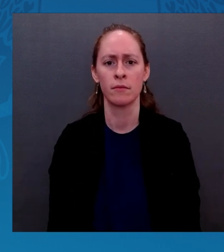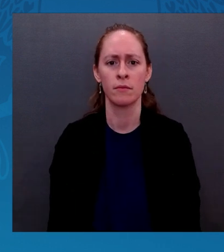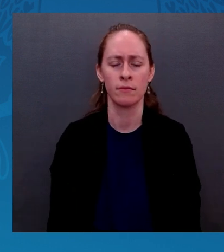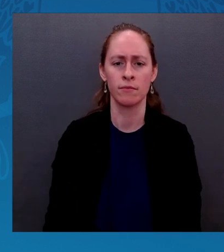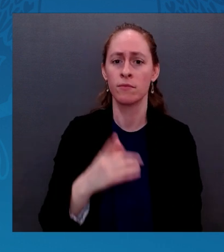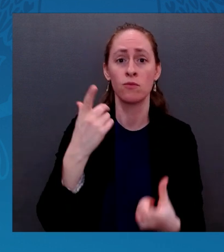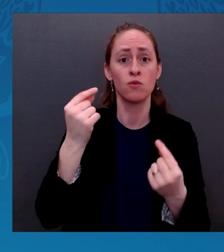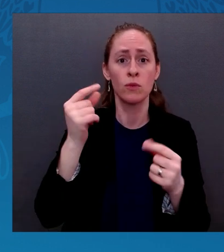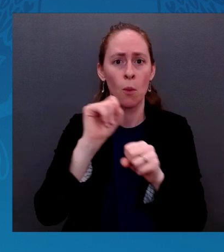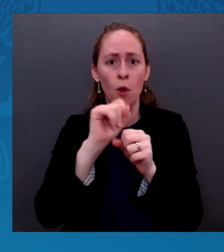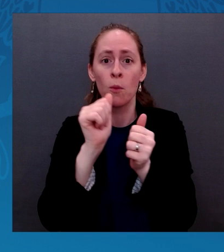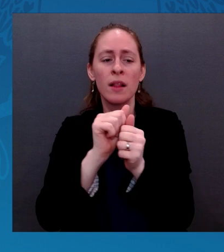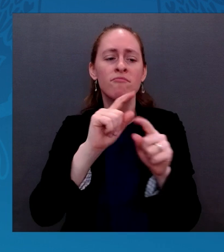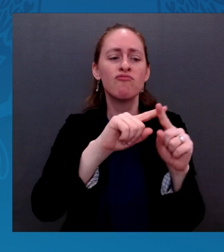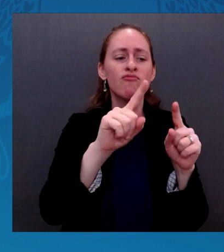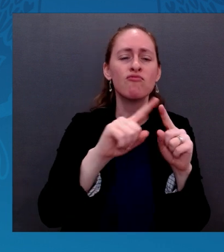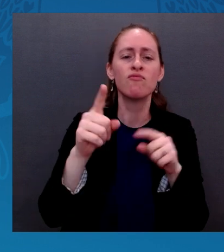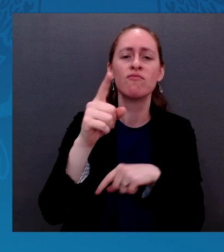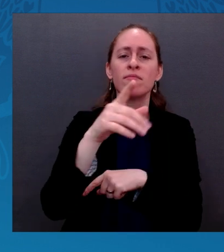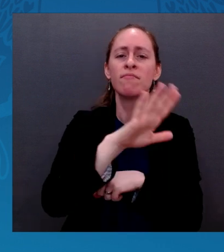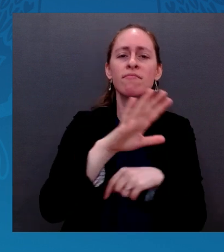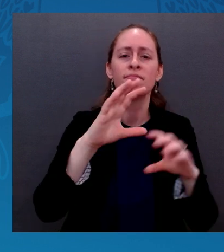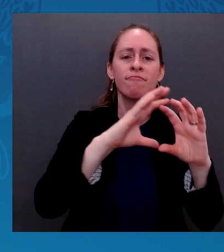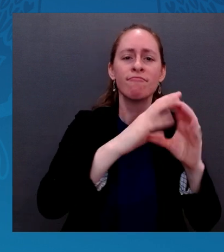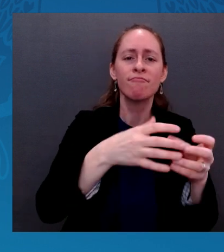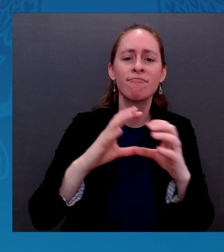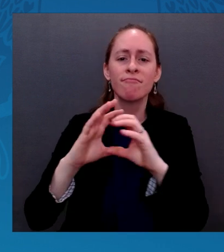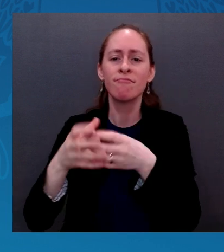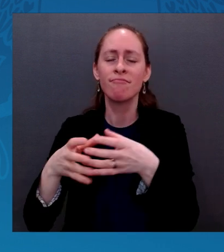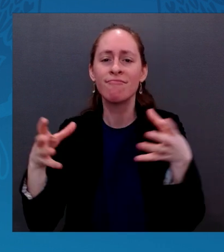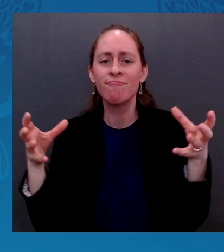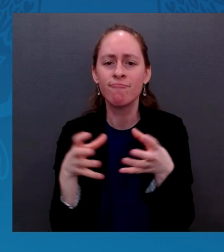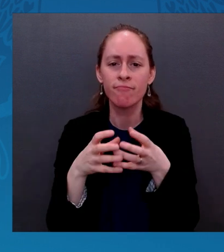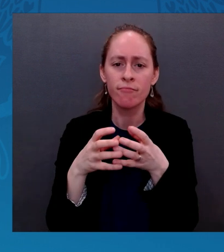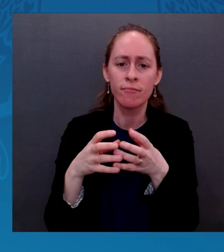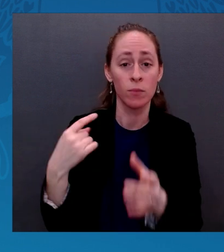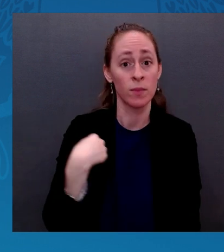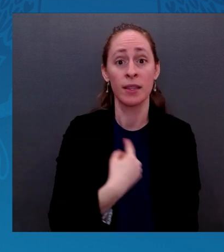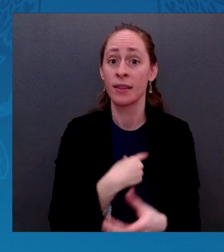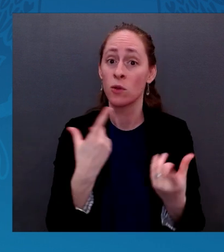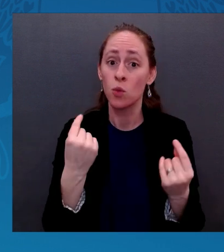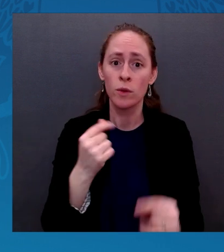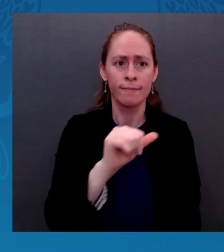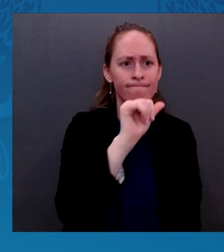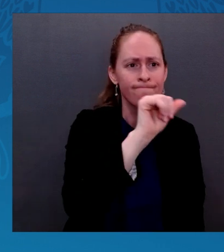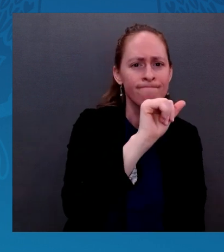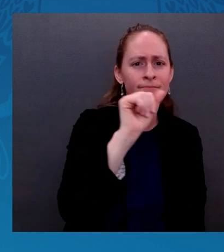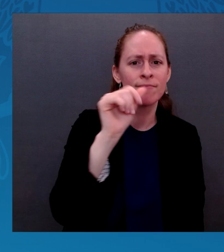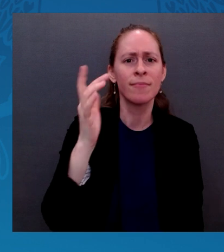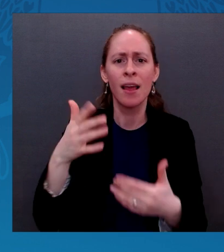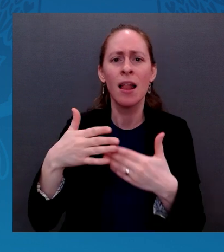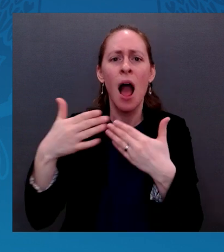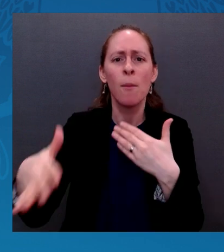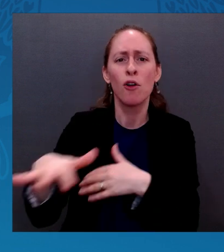We're going over now to our neighbors and asking them to do the release form and to sign it